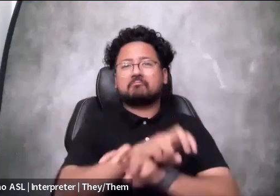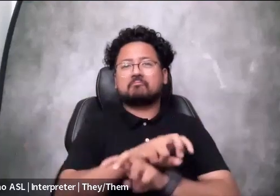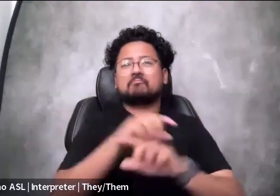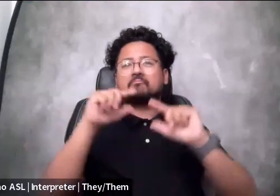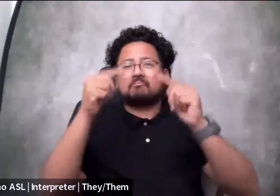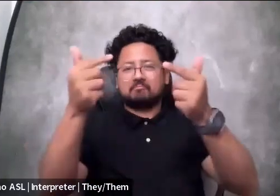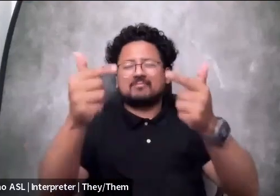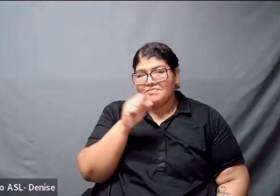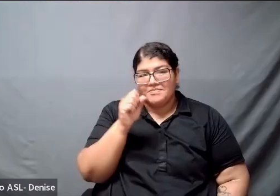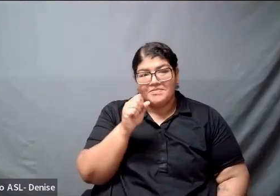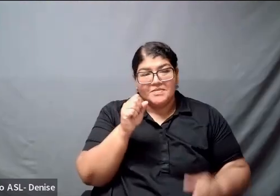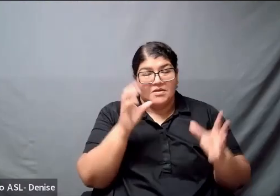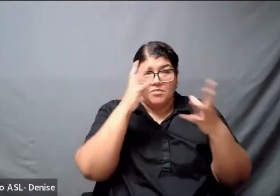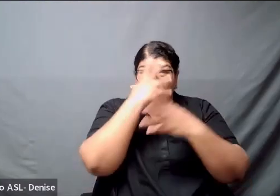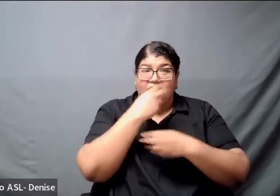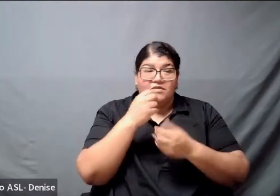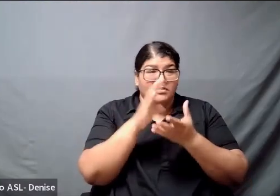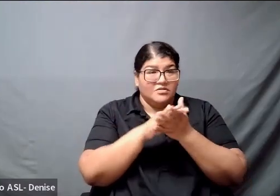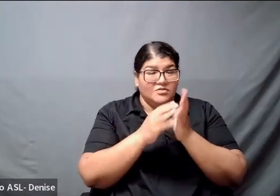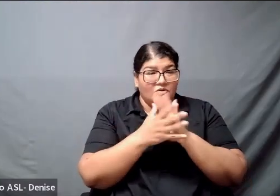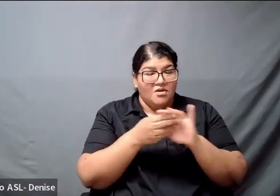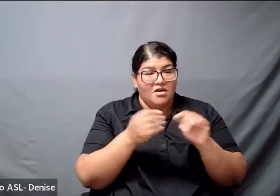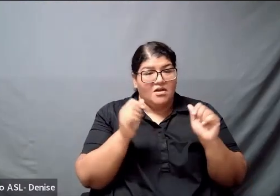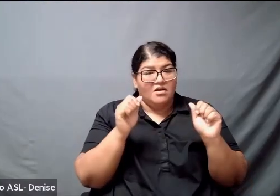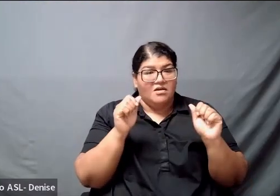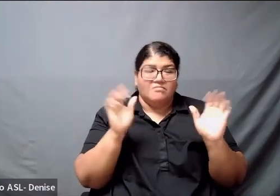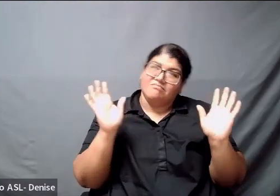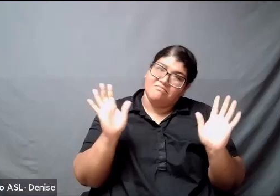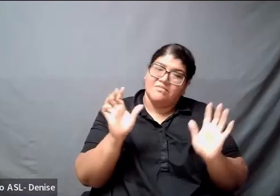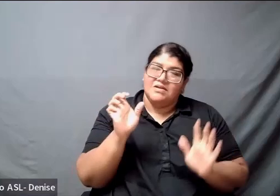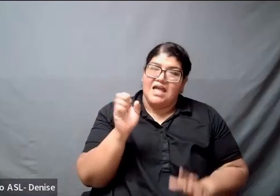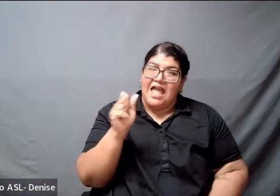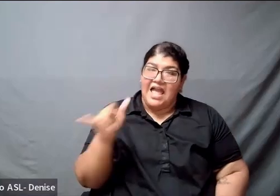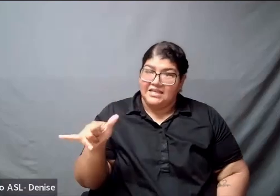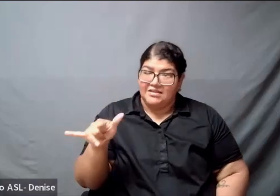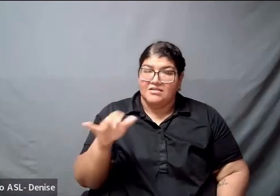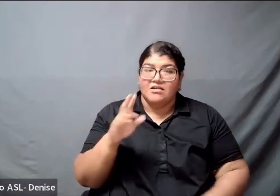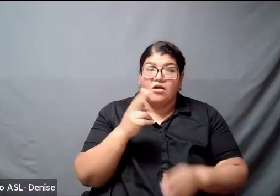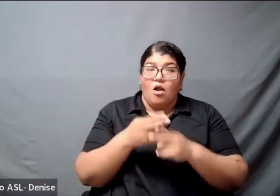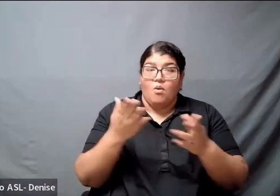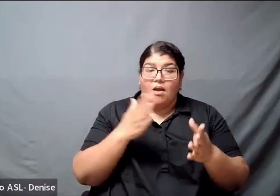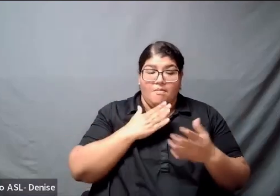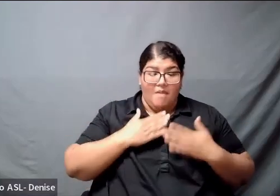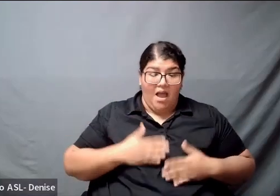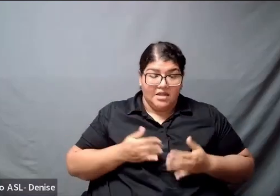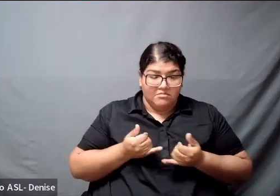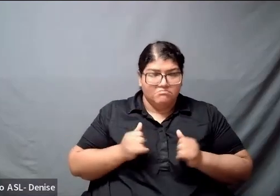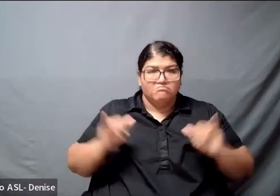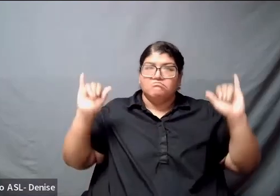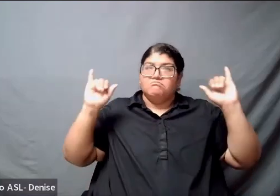And I got to write a story and it called, it's not a story, but an essay and it called Body Sovereignty. This Fat trans Flesh is mine.